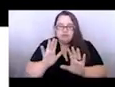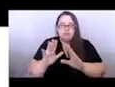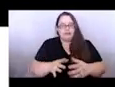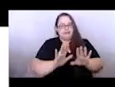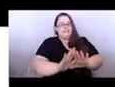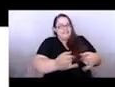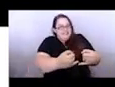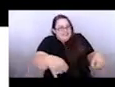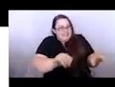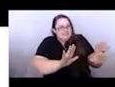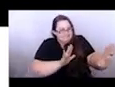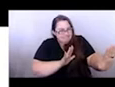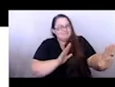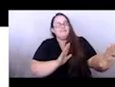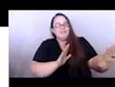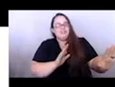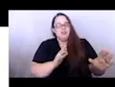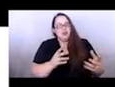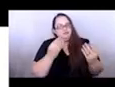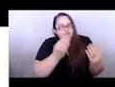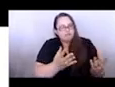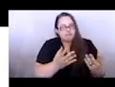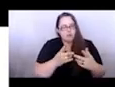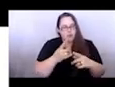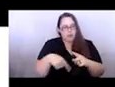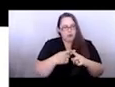for the upcoming spring semester or whenever students come back on campus.